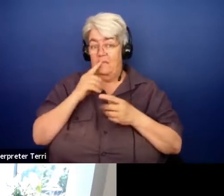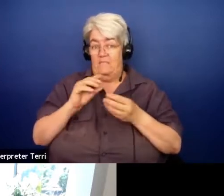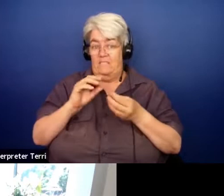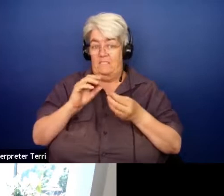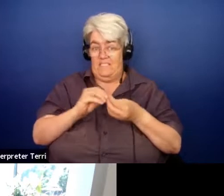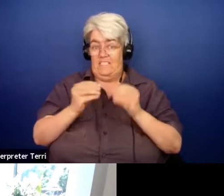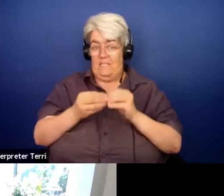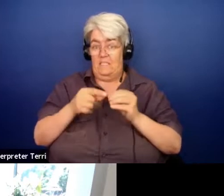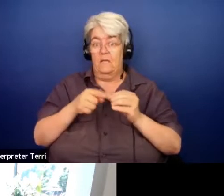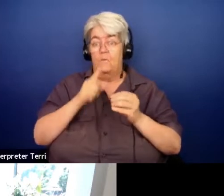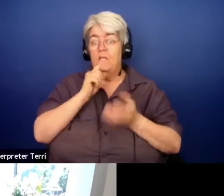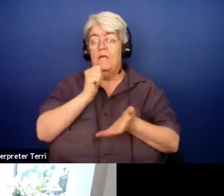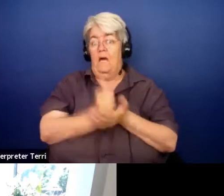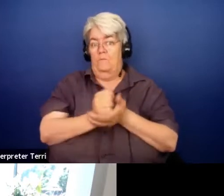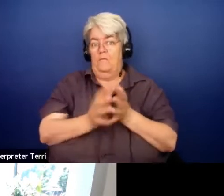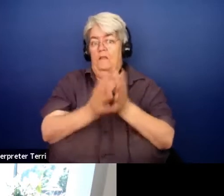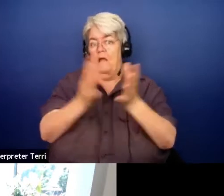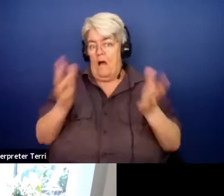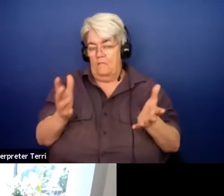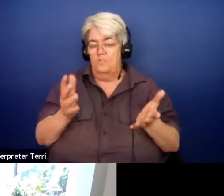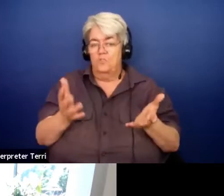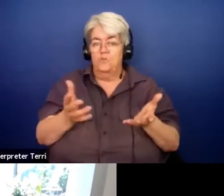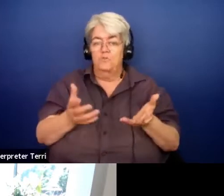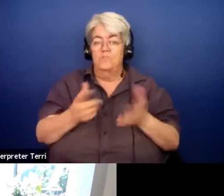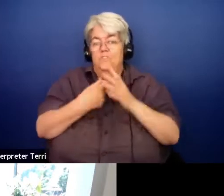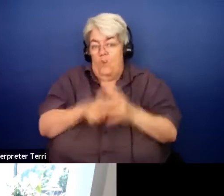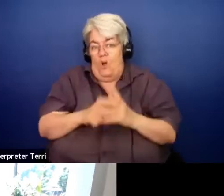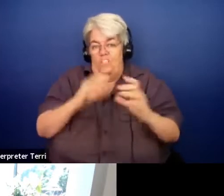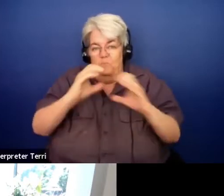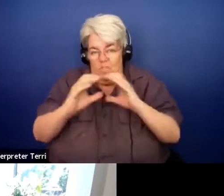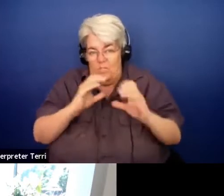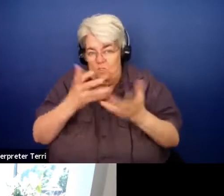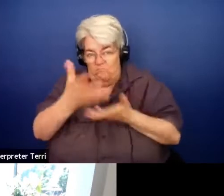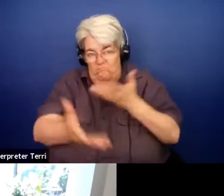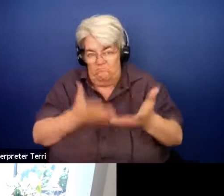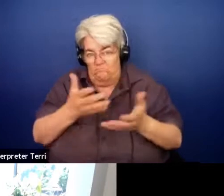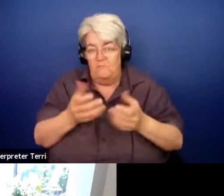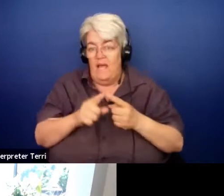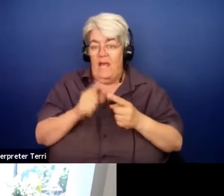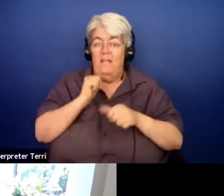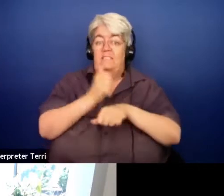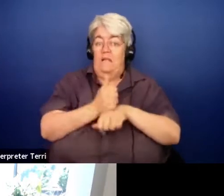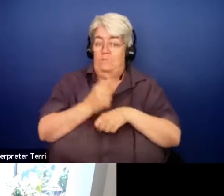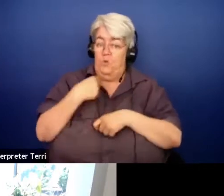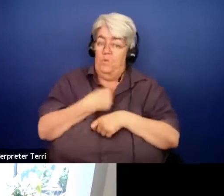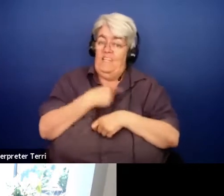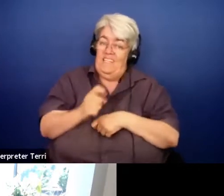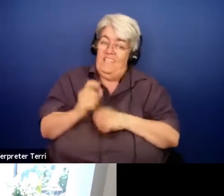for opening doors and kind of establishing the need for brain injury education in braining.